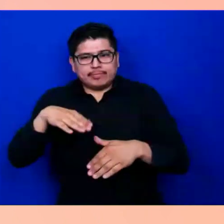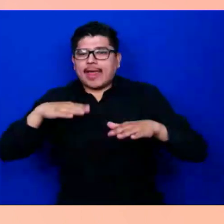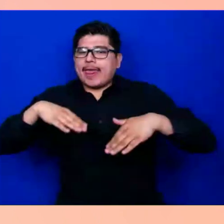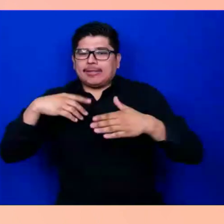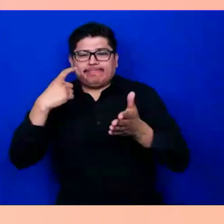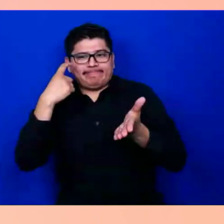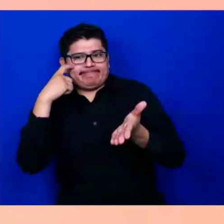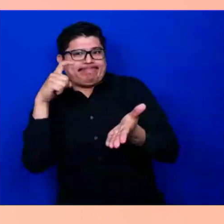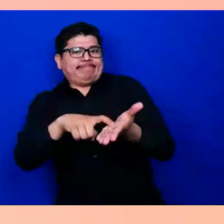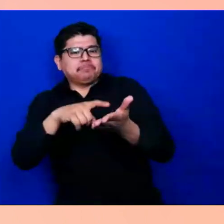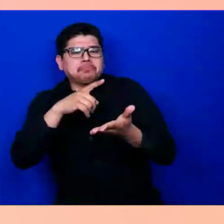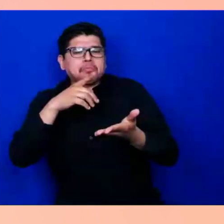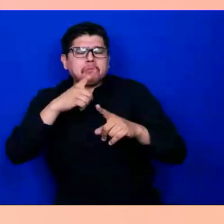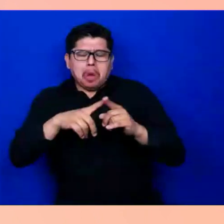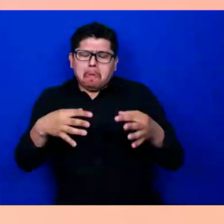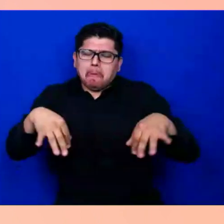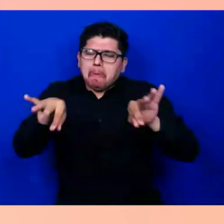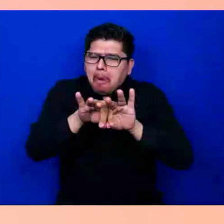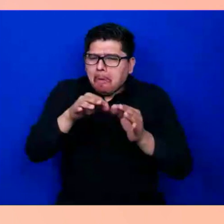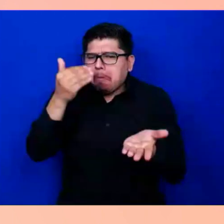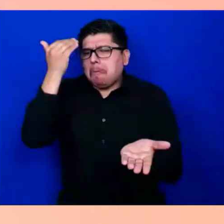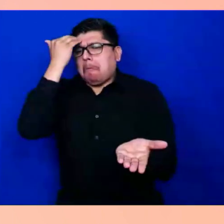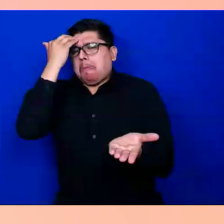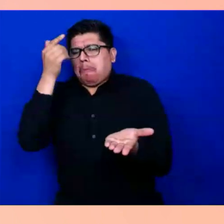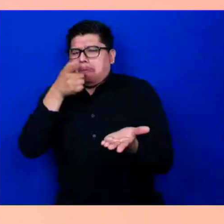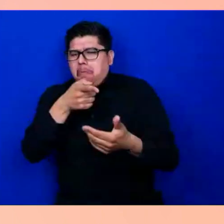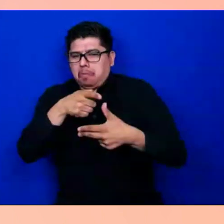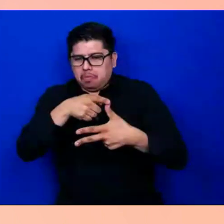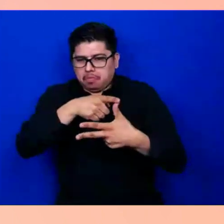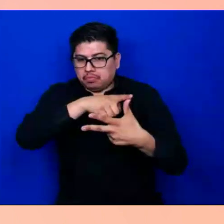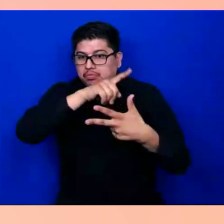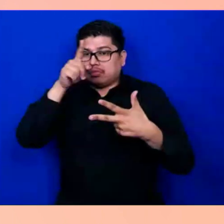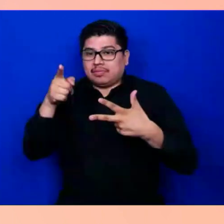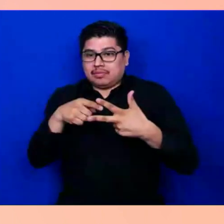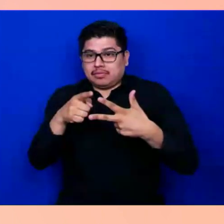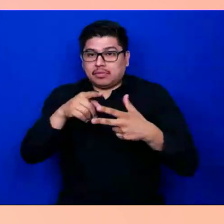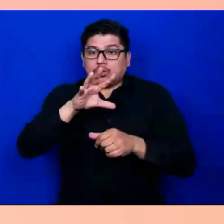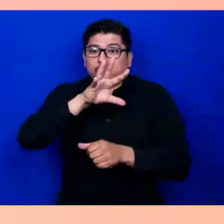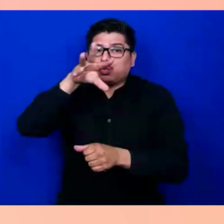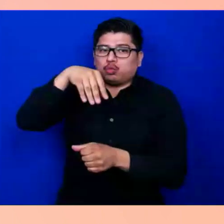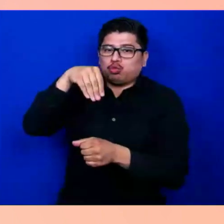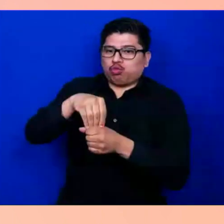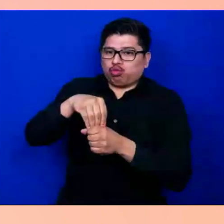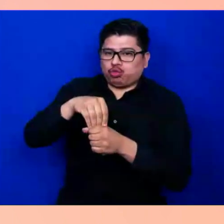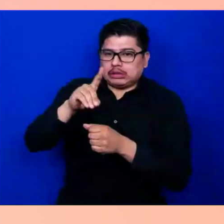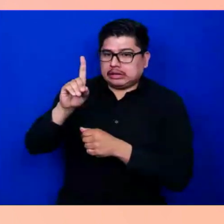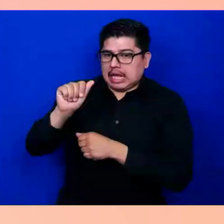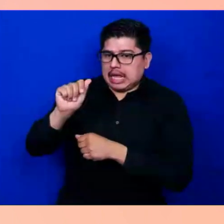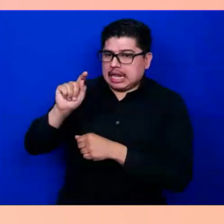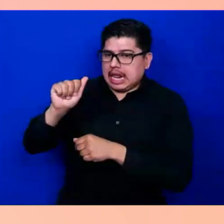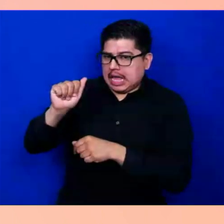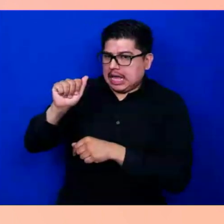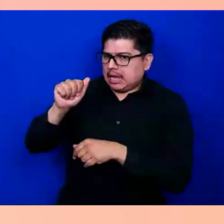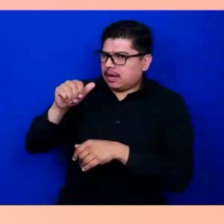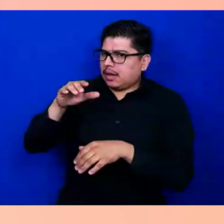Two include data sets that represent disability, and three, innovate.